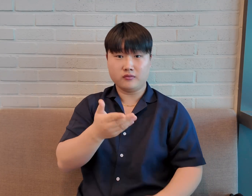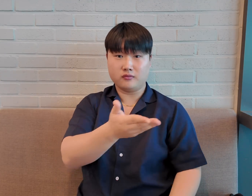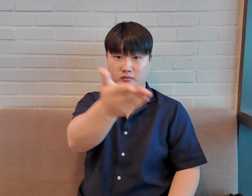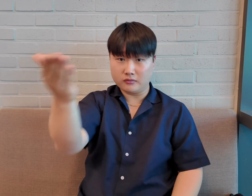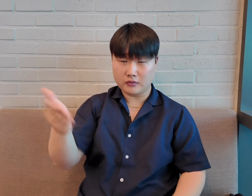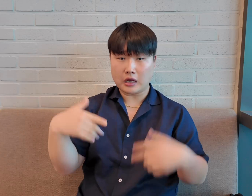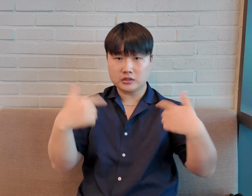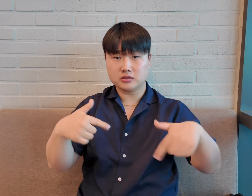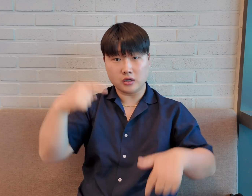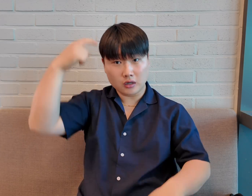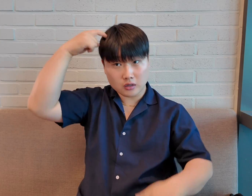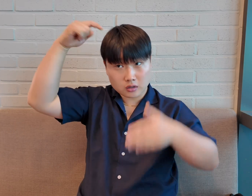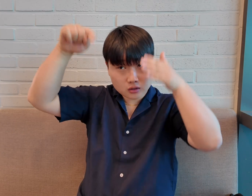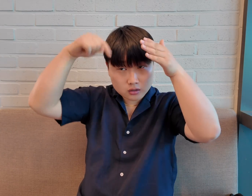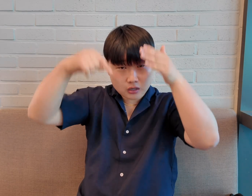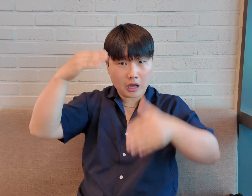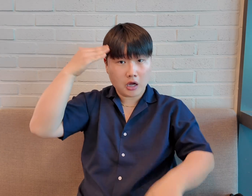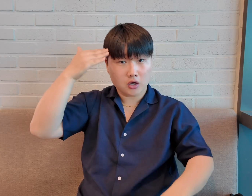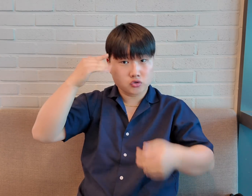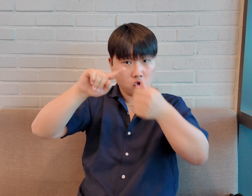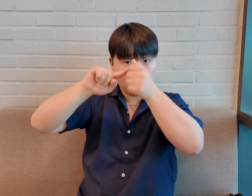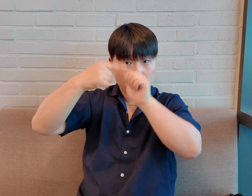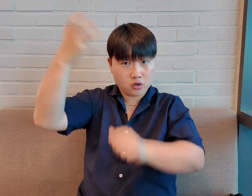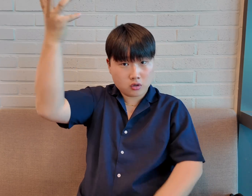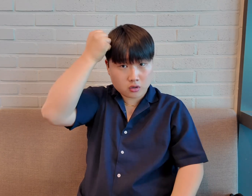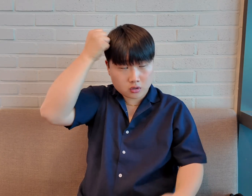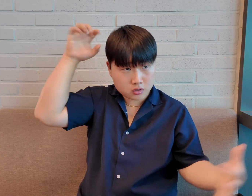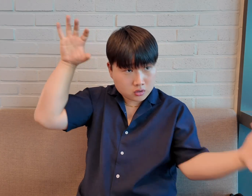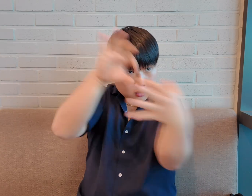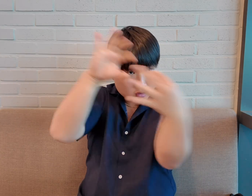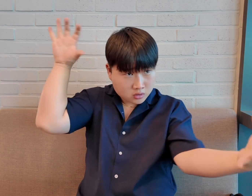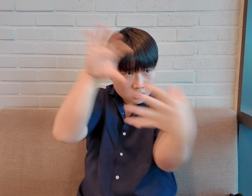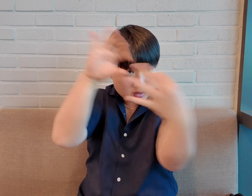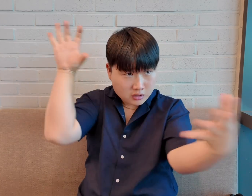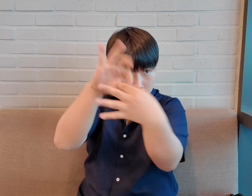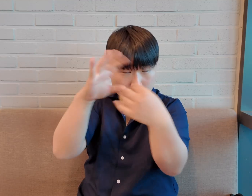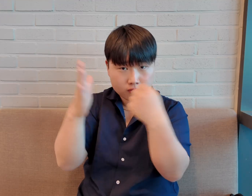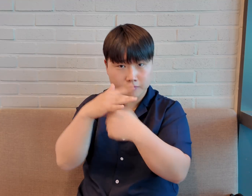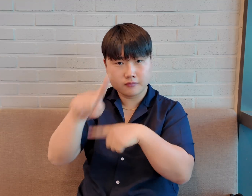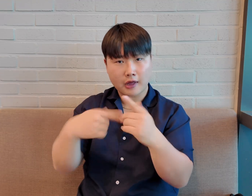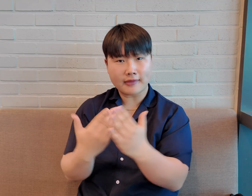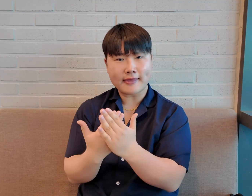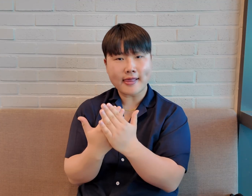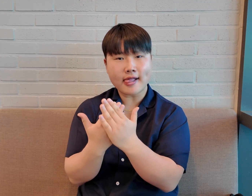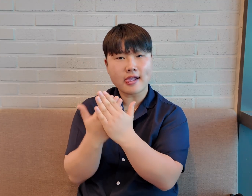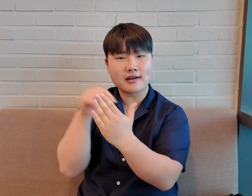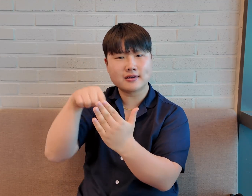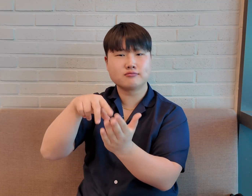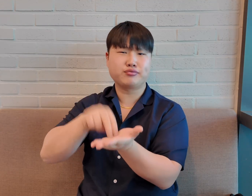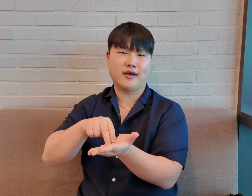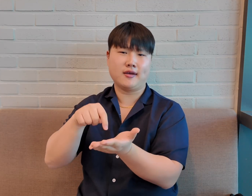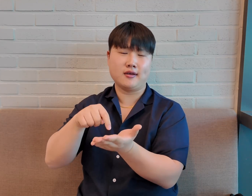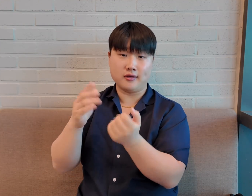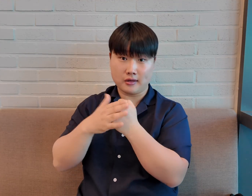trying to match sign language with Korean sentences in your head. If that happens, you will not be able to develop sign language. It's difficult.